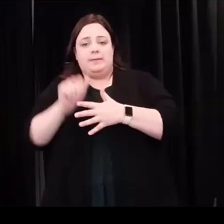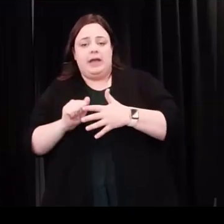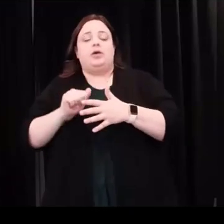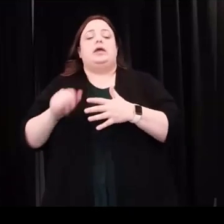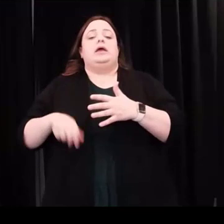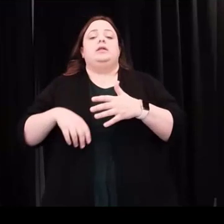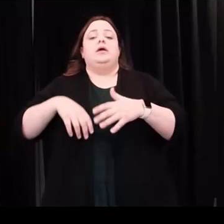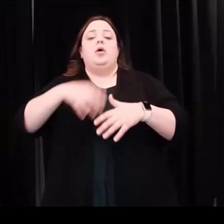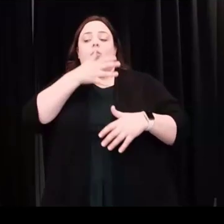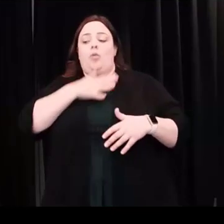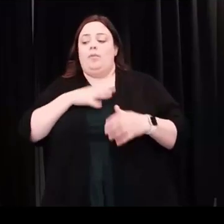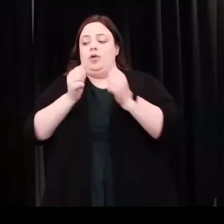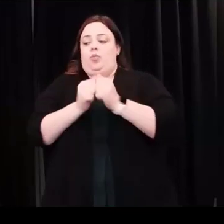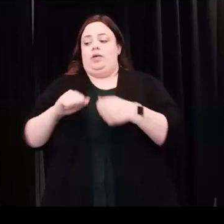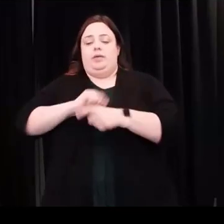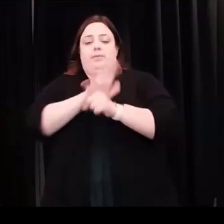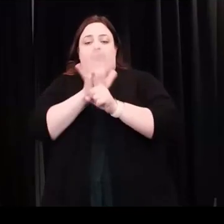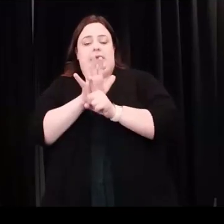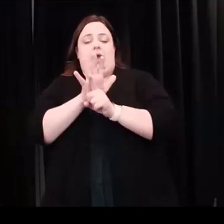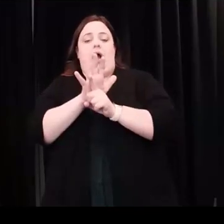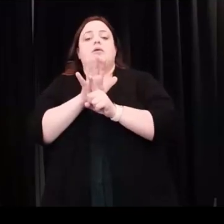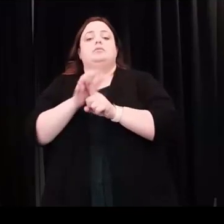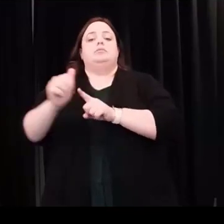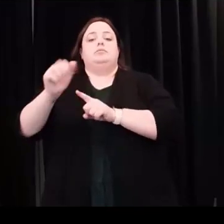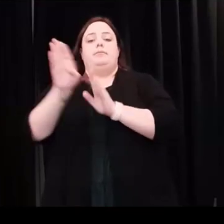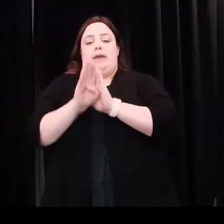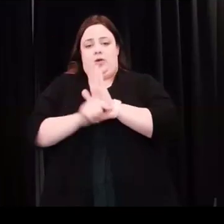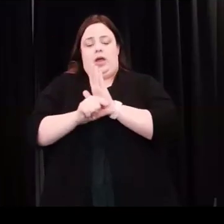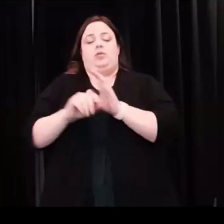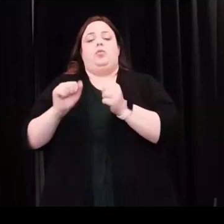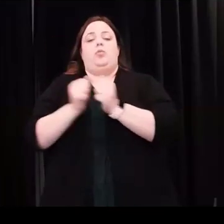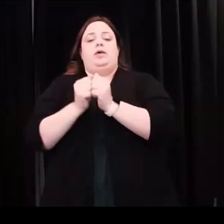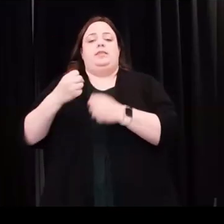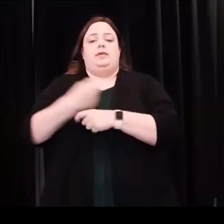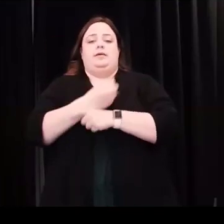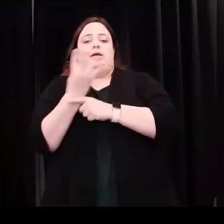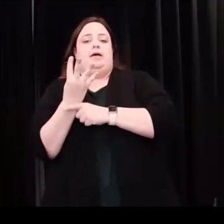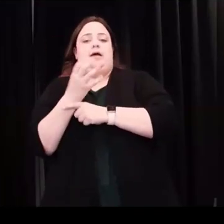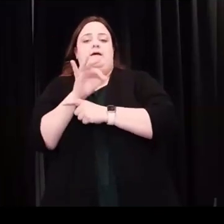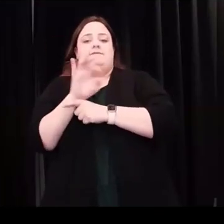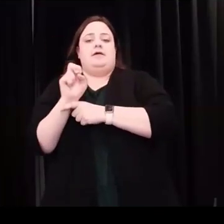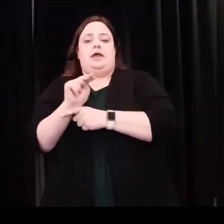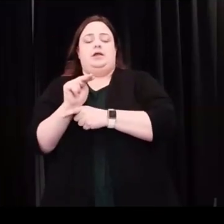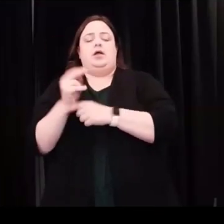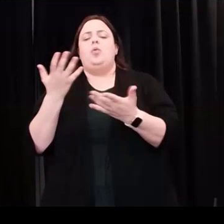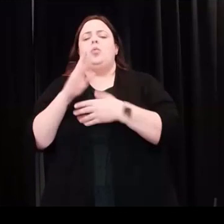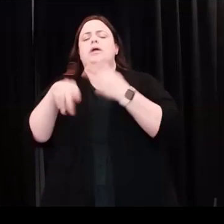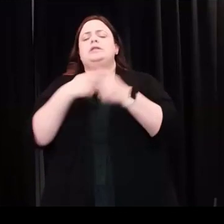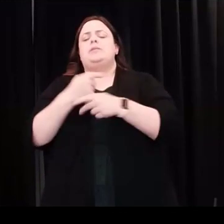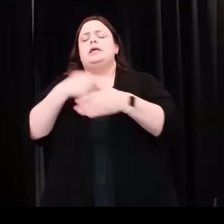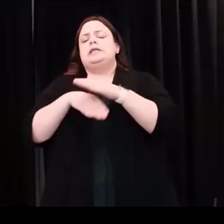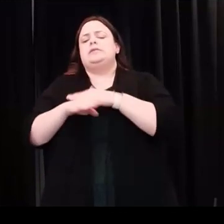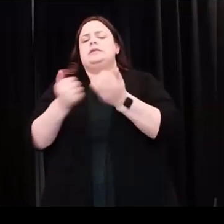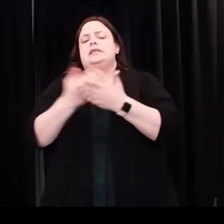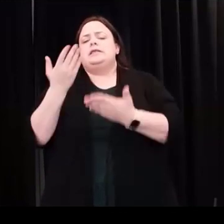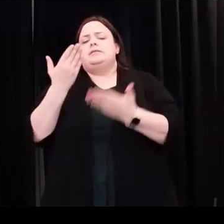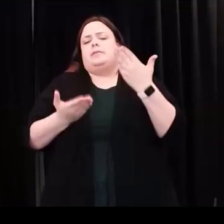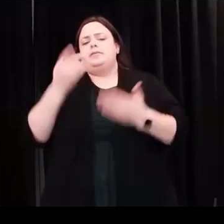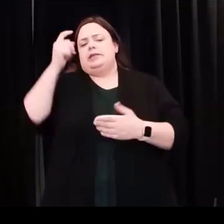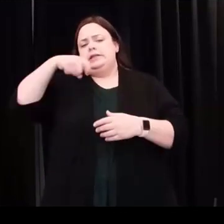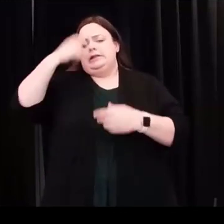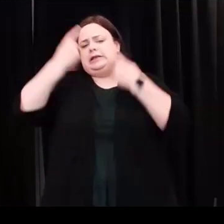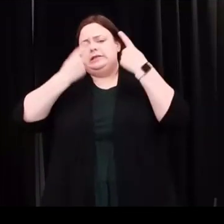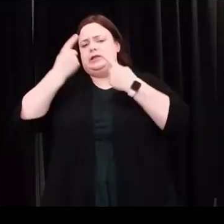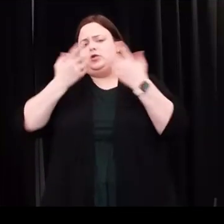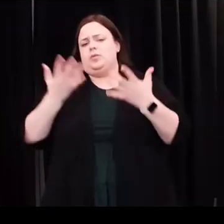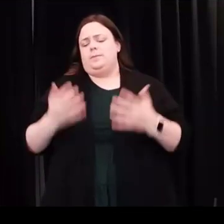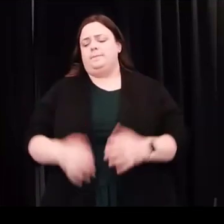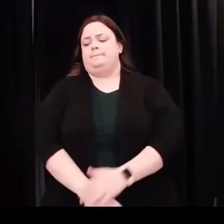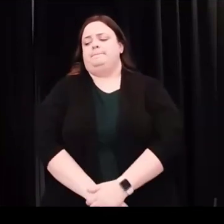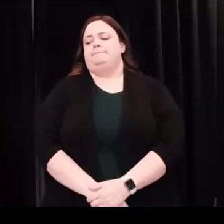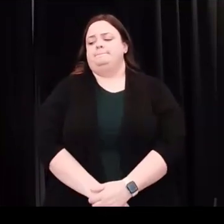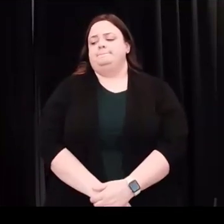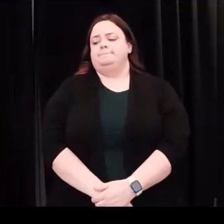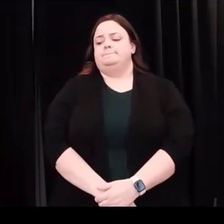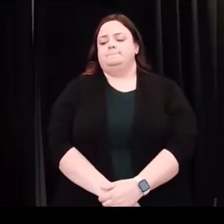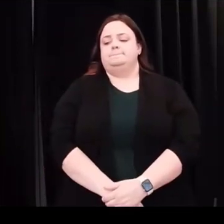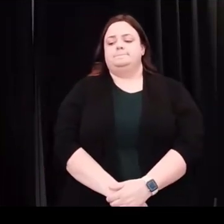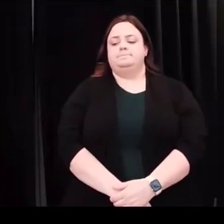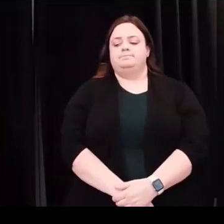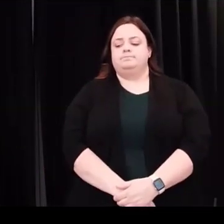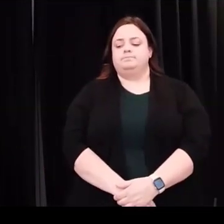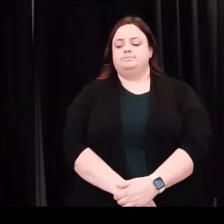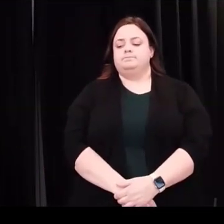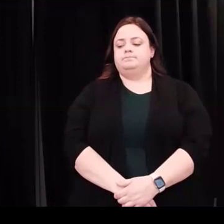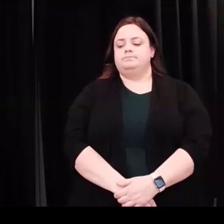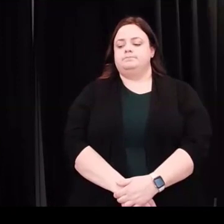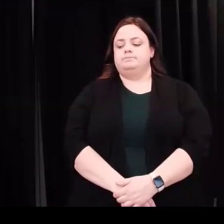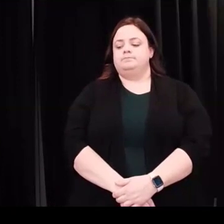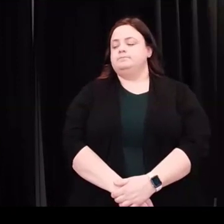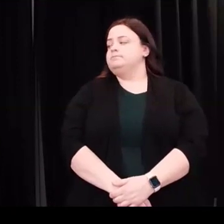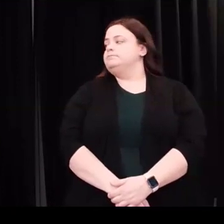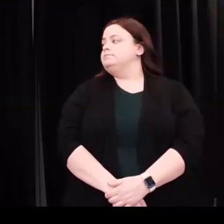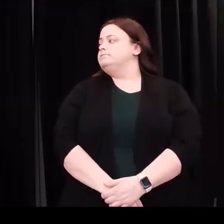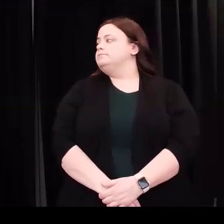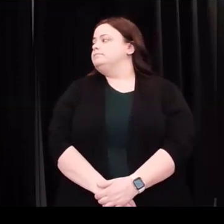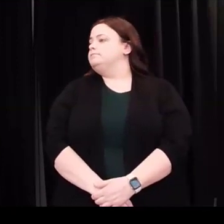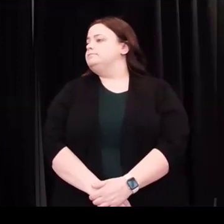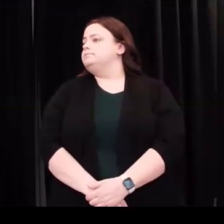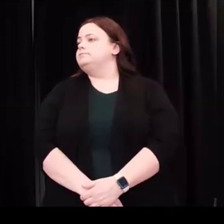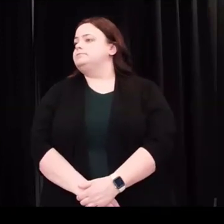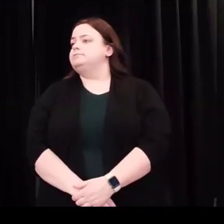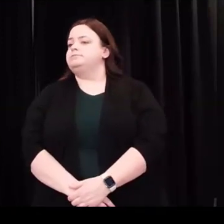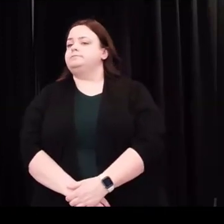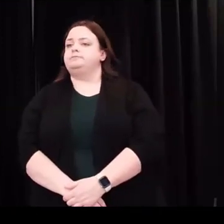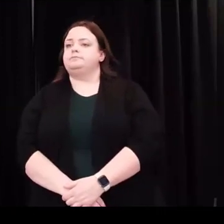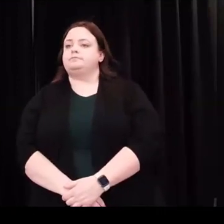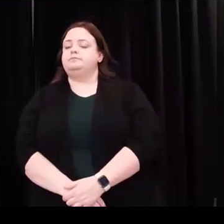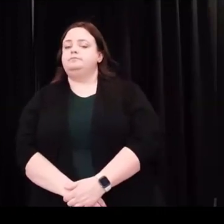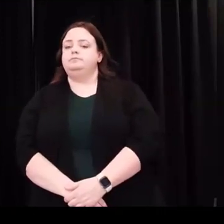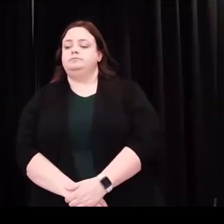a peacock background. What accessibility things might we need to consider for her?